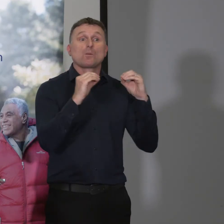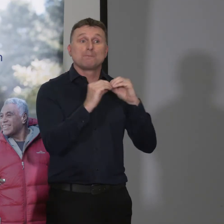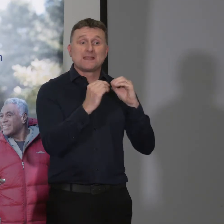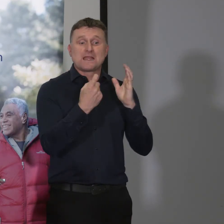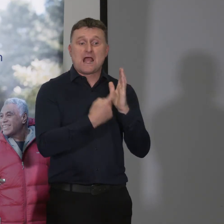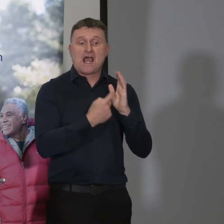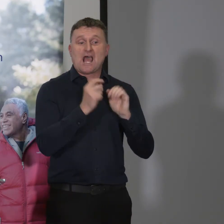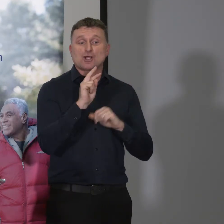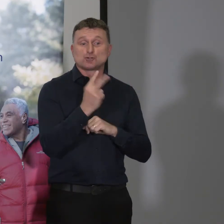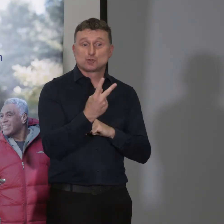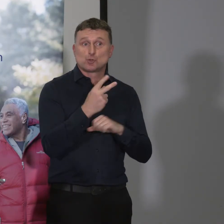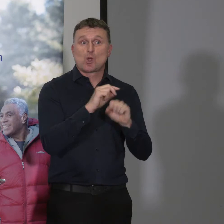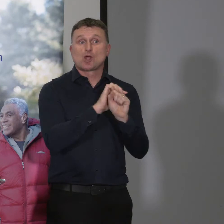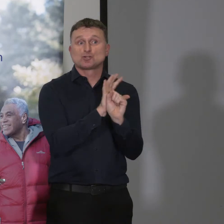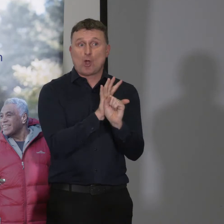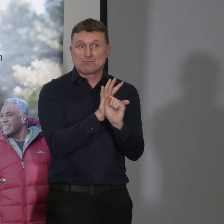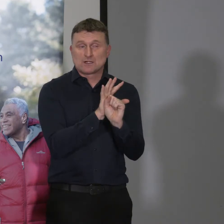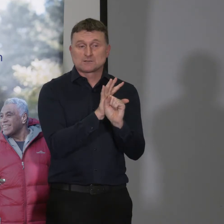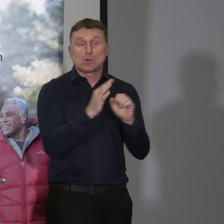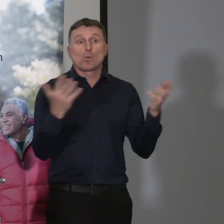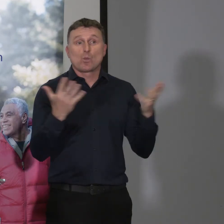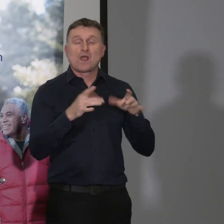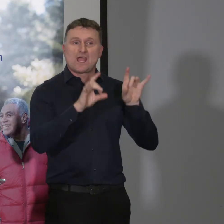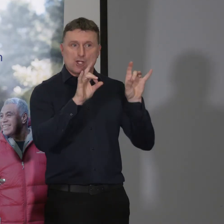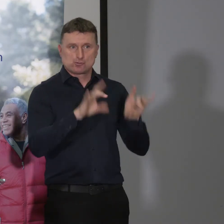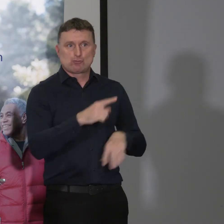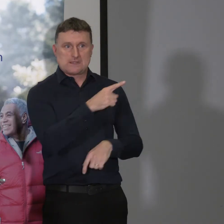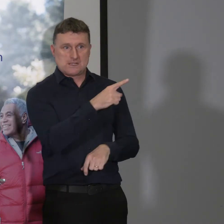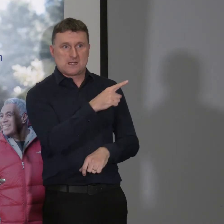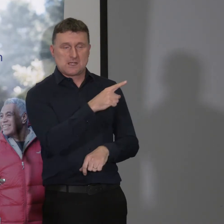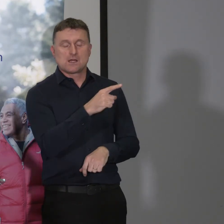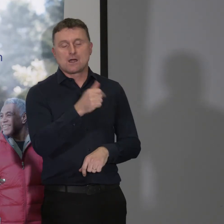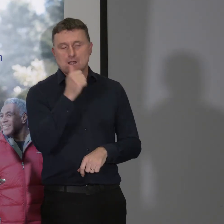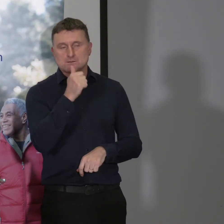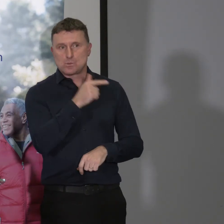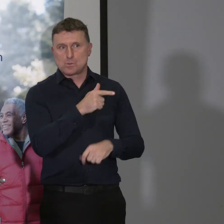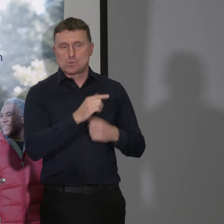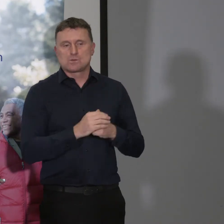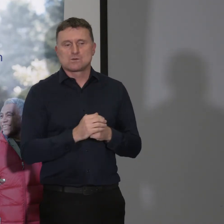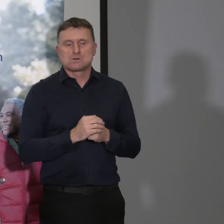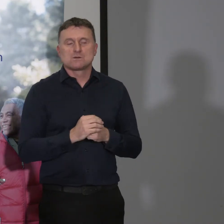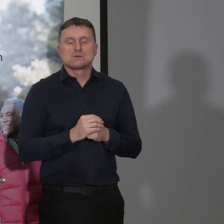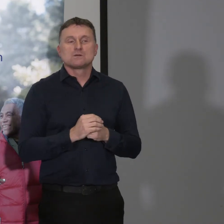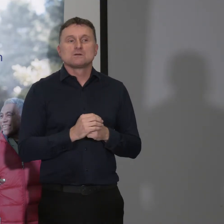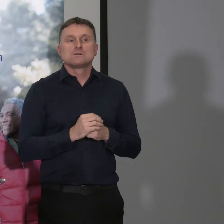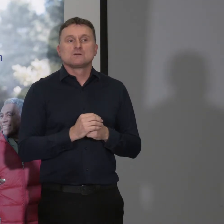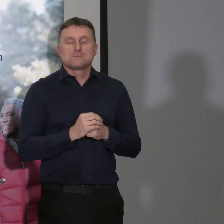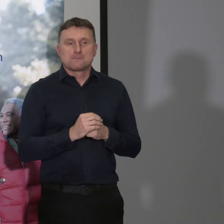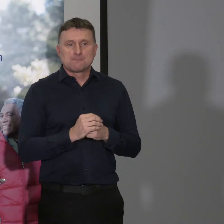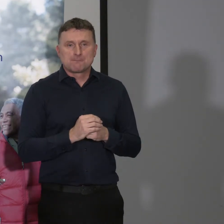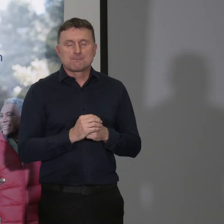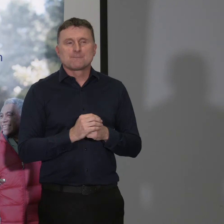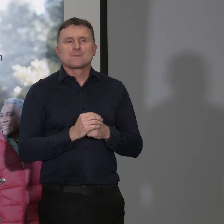familiar with BN.1, I'm familiar with BR.2 which is a